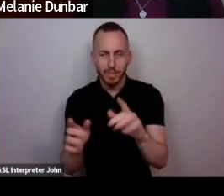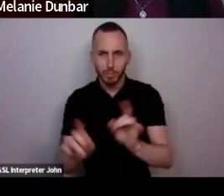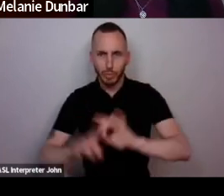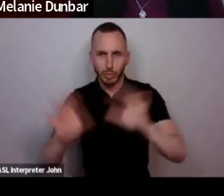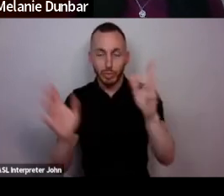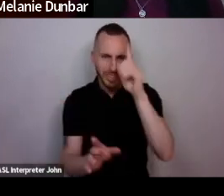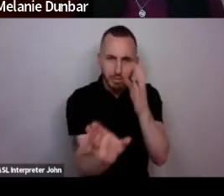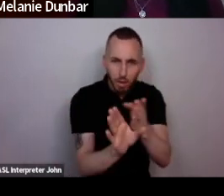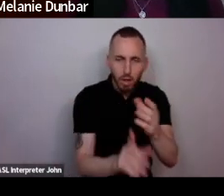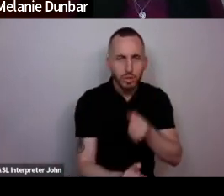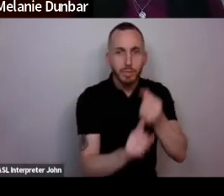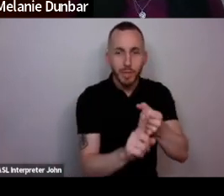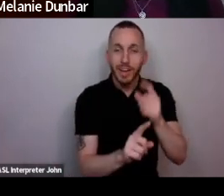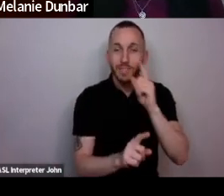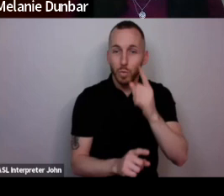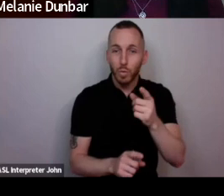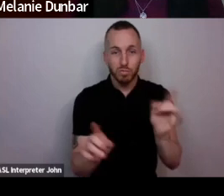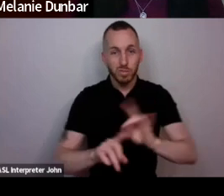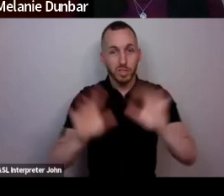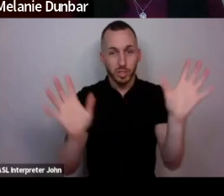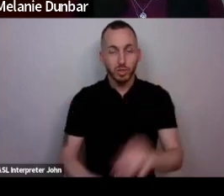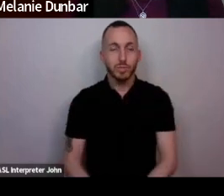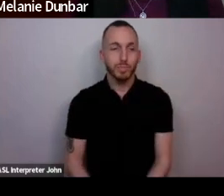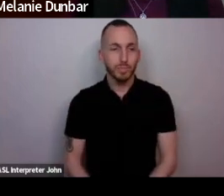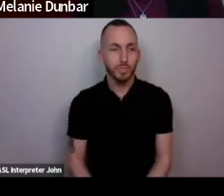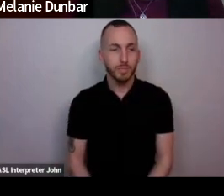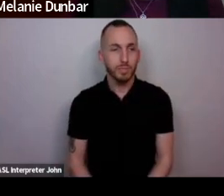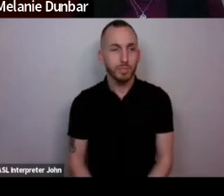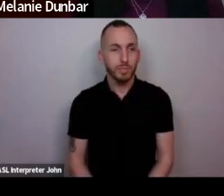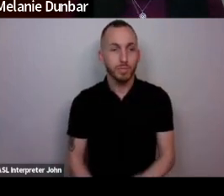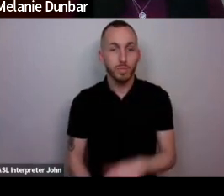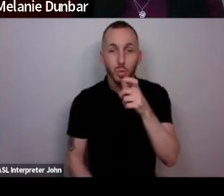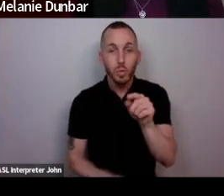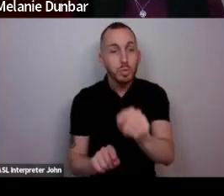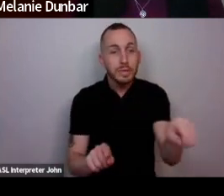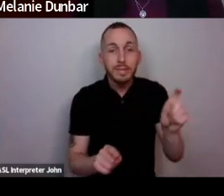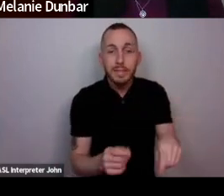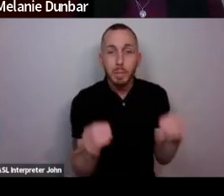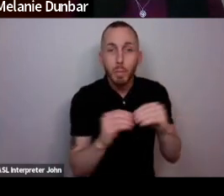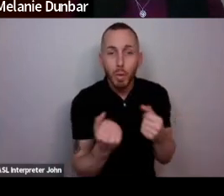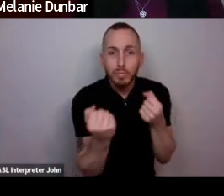crisis and disaster. It helps those needing more assistance get referred for the appropriate level